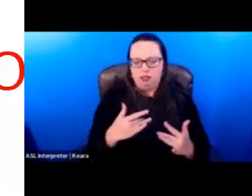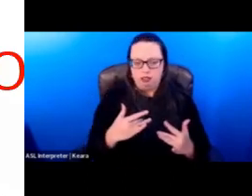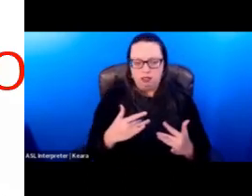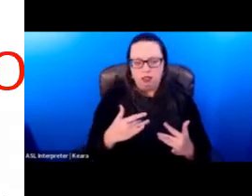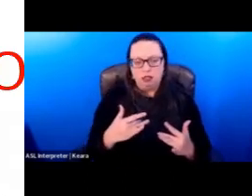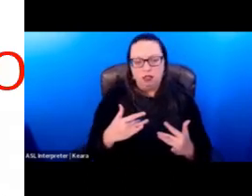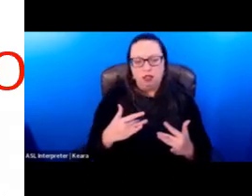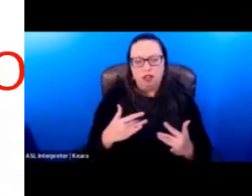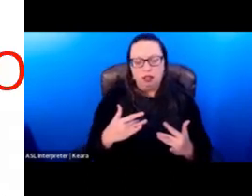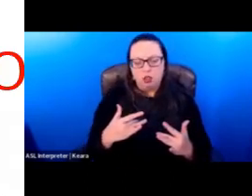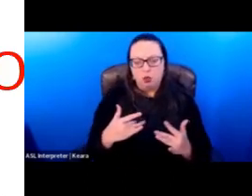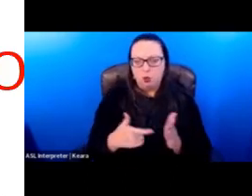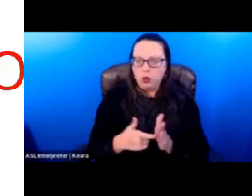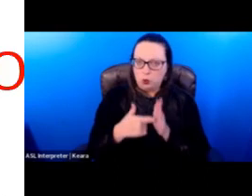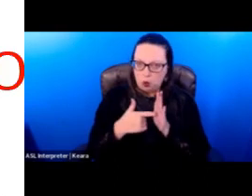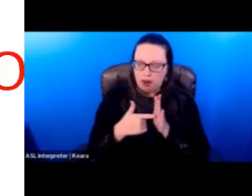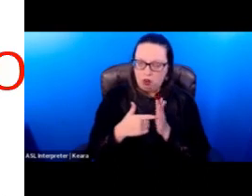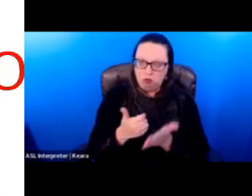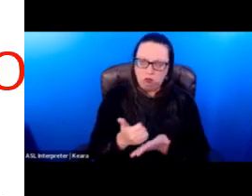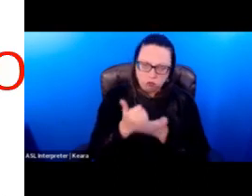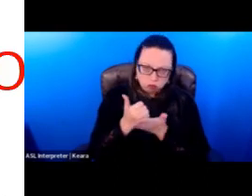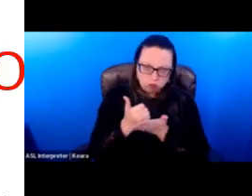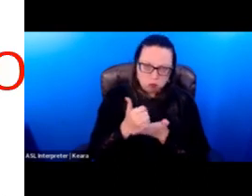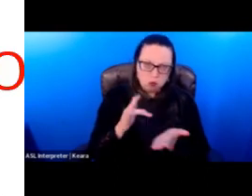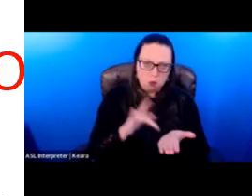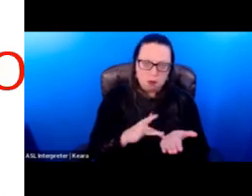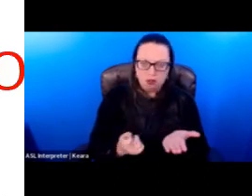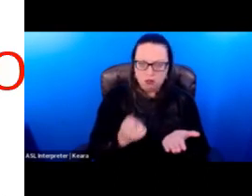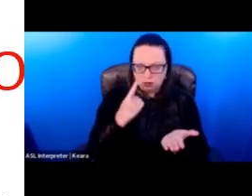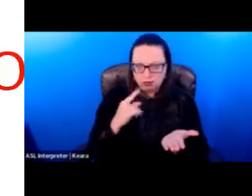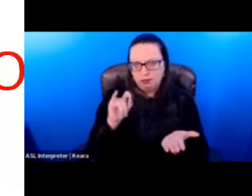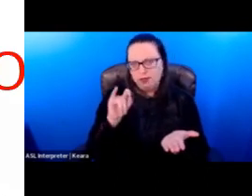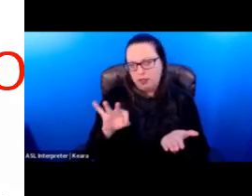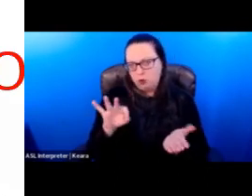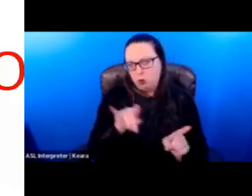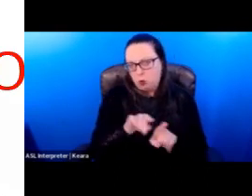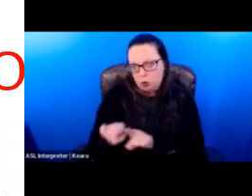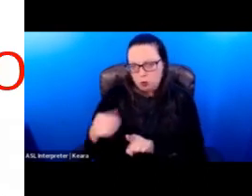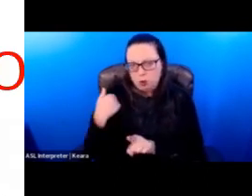require assistance, taking your medications, with a history of traumatic brain injury. Next,